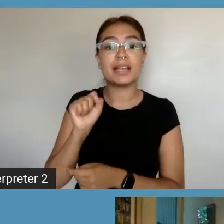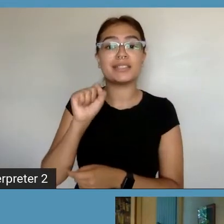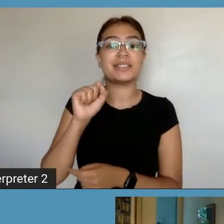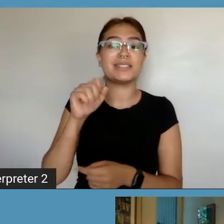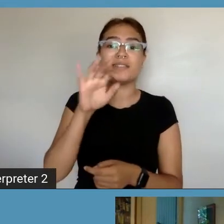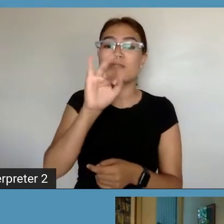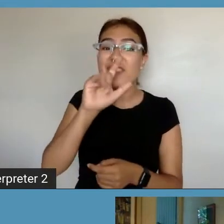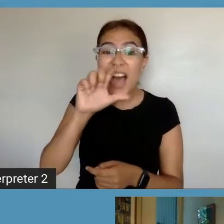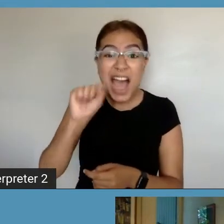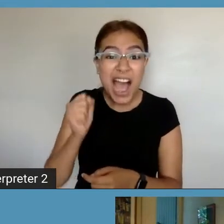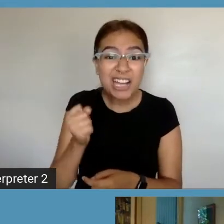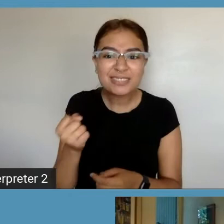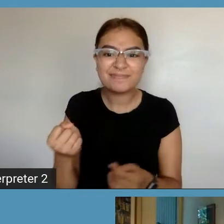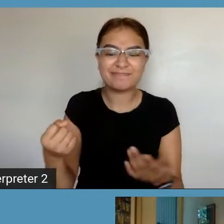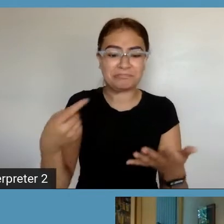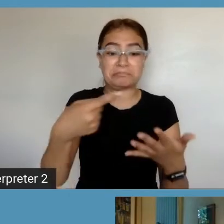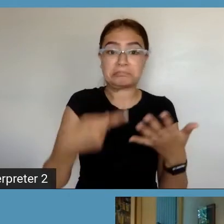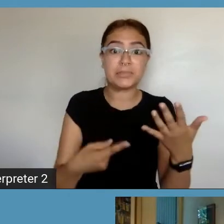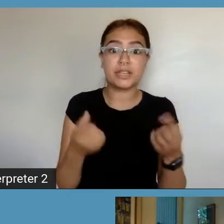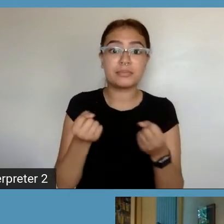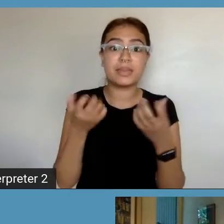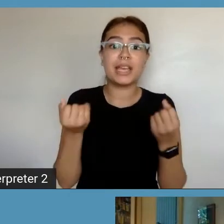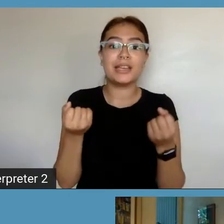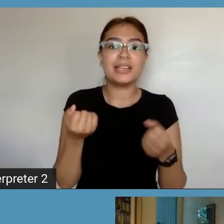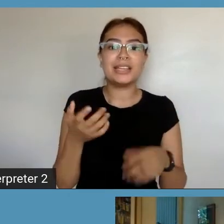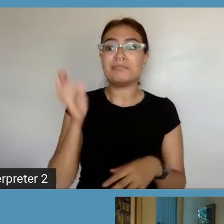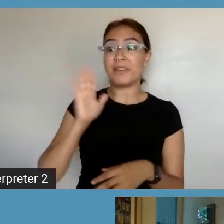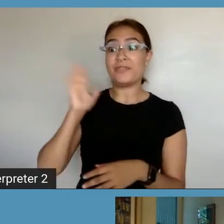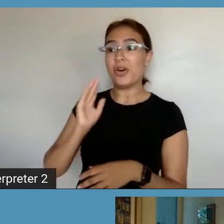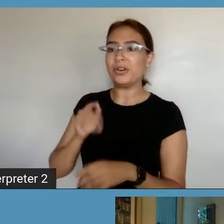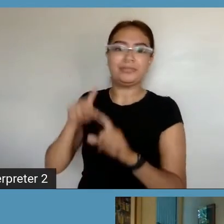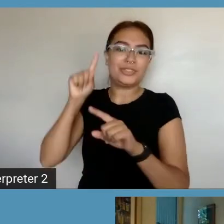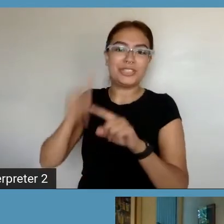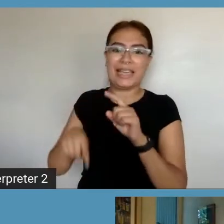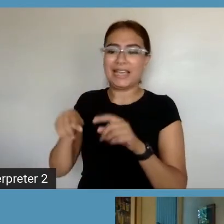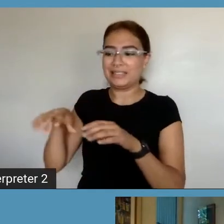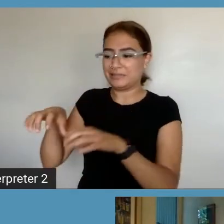a time when you couldn't drag and drop, think how far we have come with dragging and dropping,